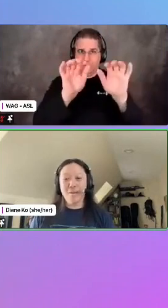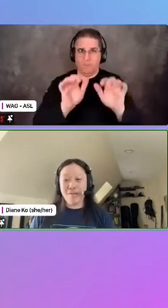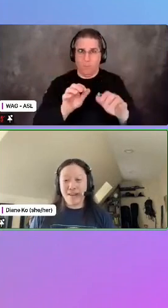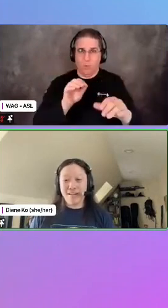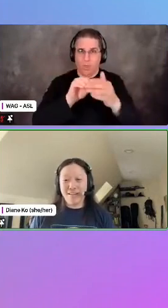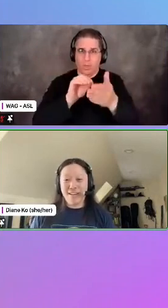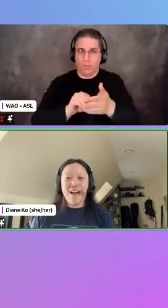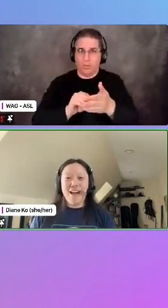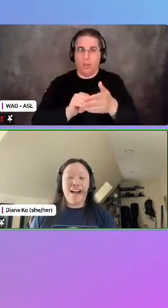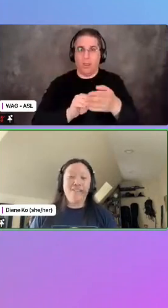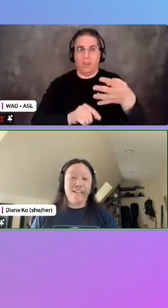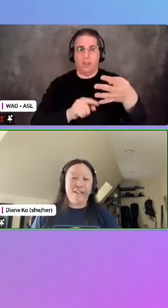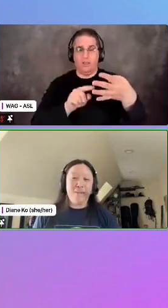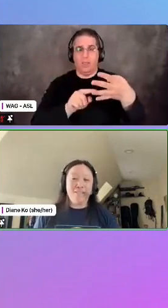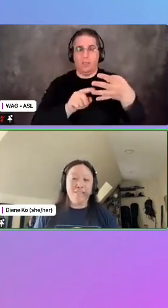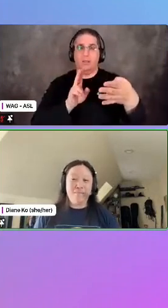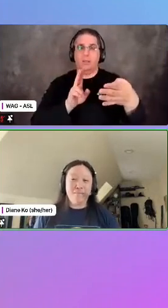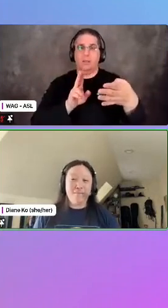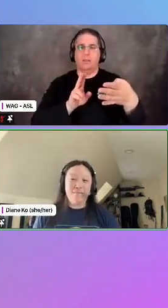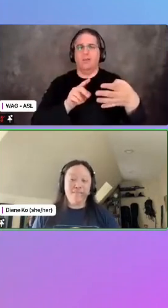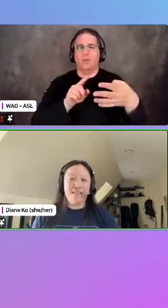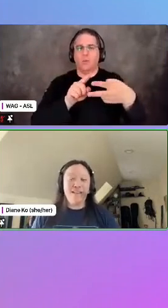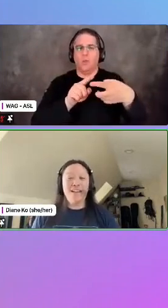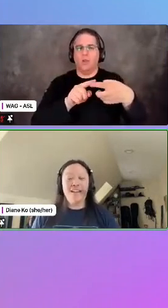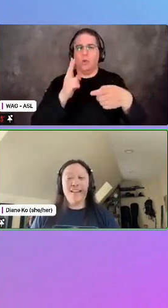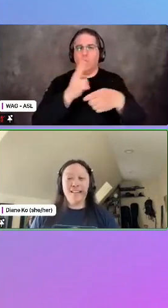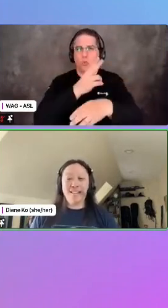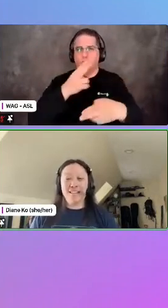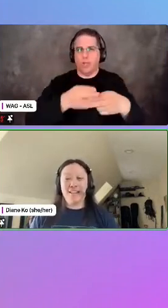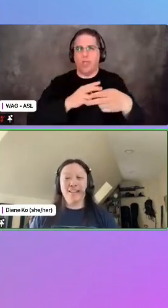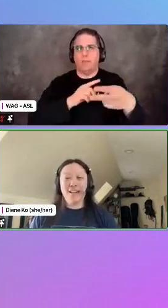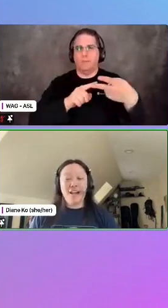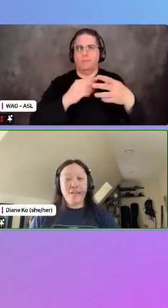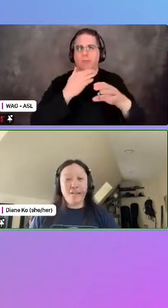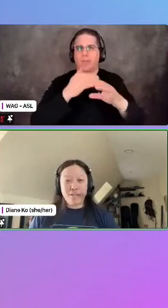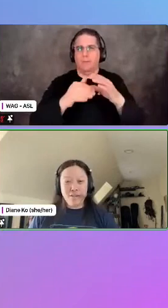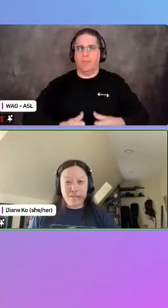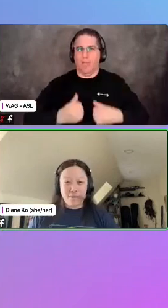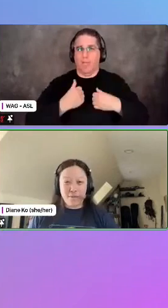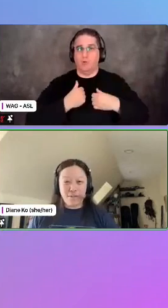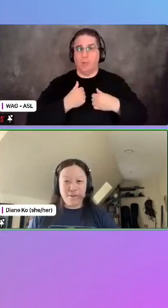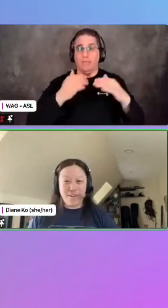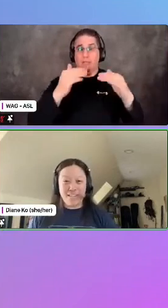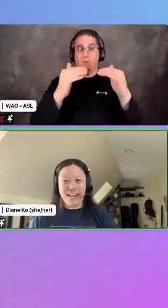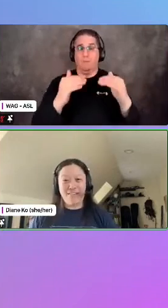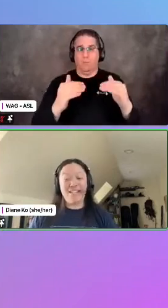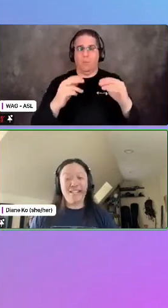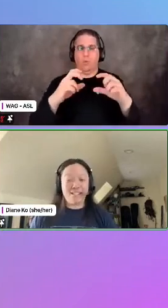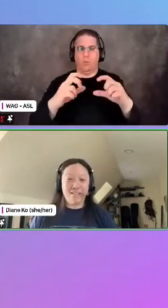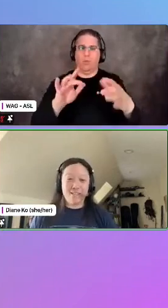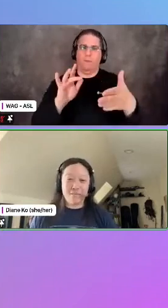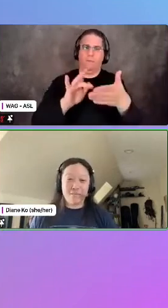So we'll say goodbye to my bunnies for now and our get into topic of Supporting accessibility in React: The